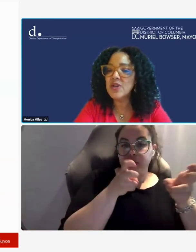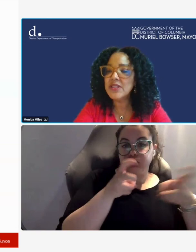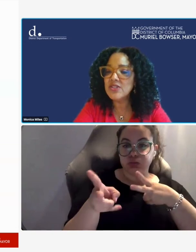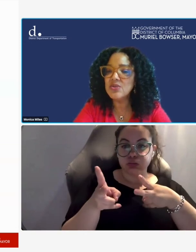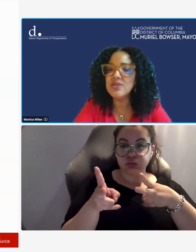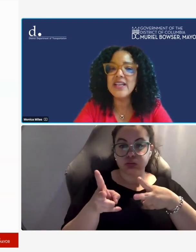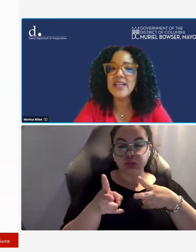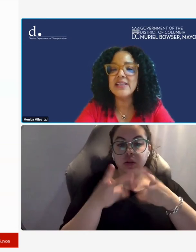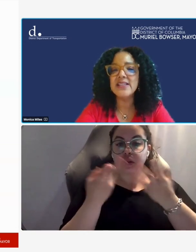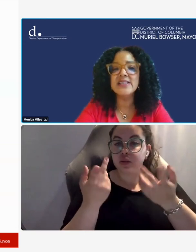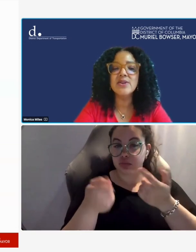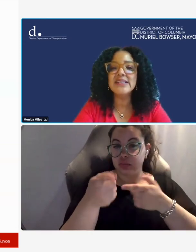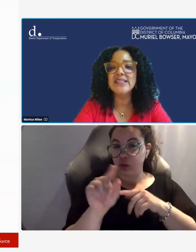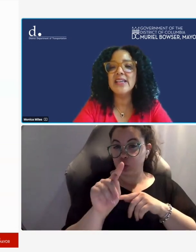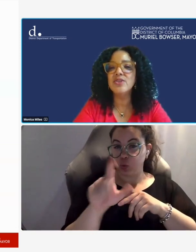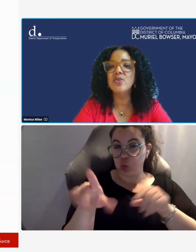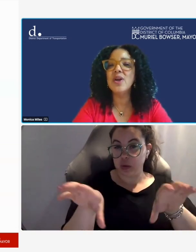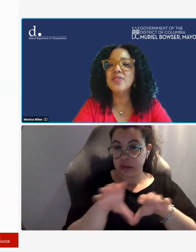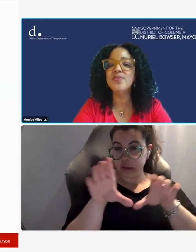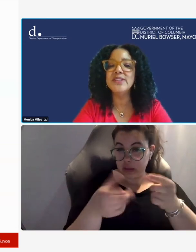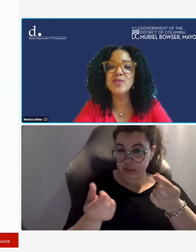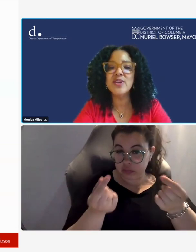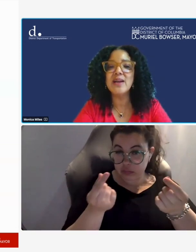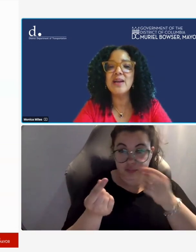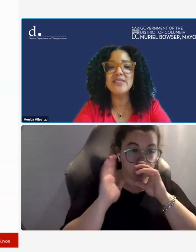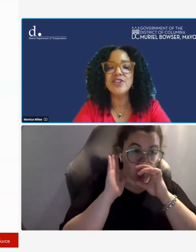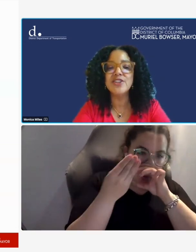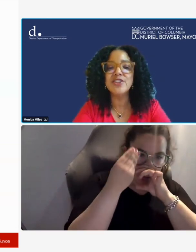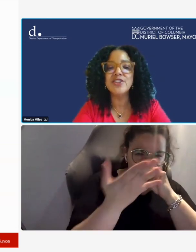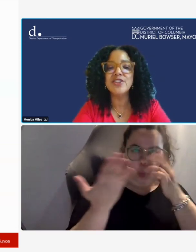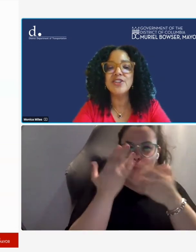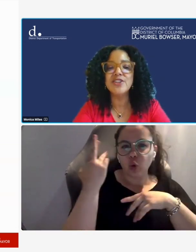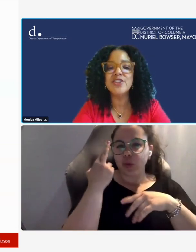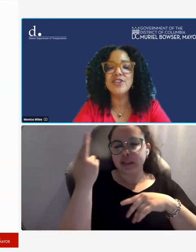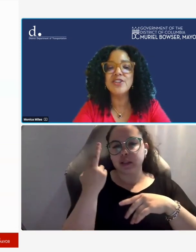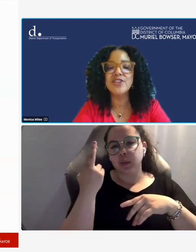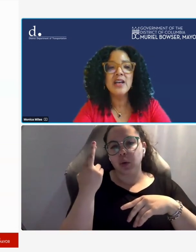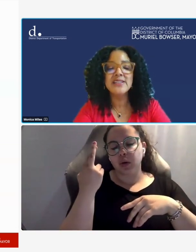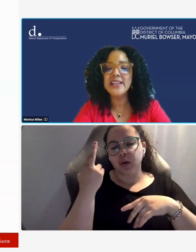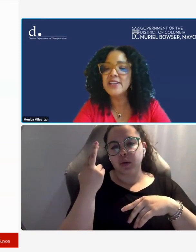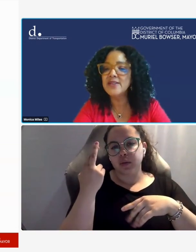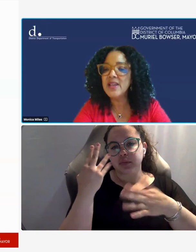this tool does it's going to tell you what the reasonable compensation is for these executives